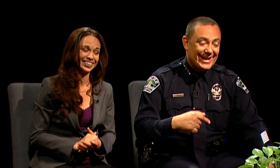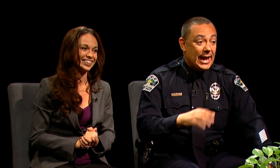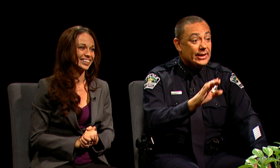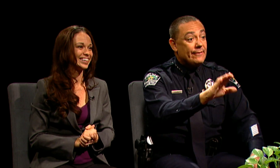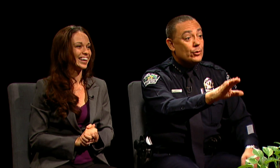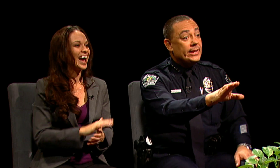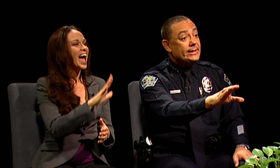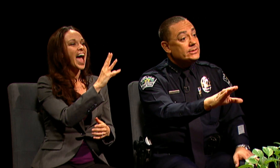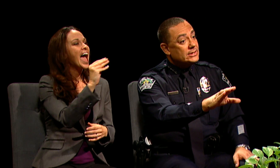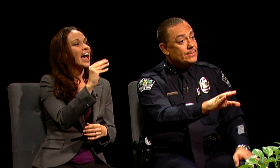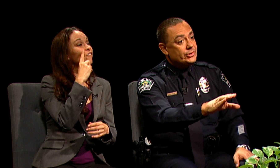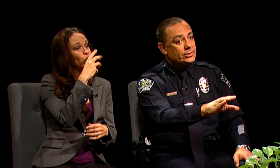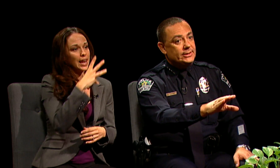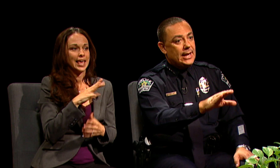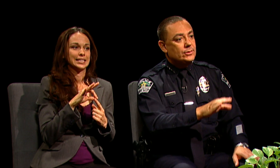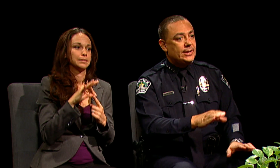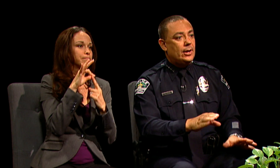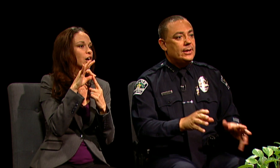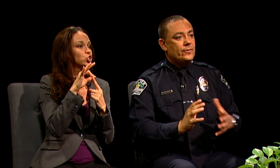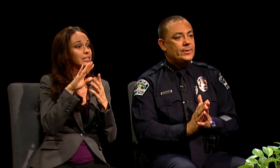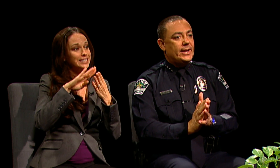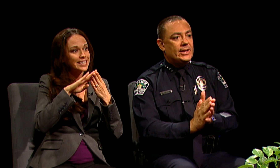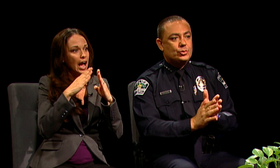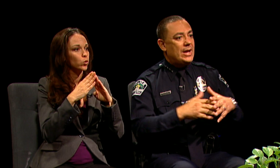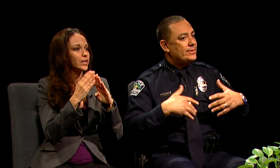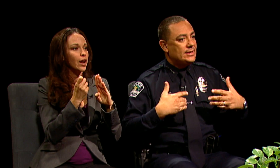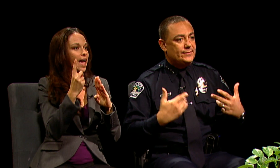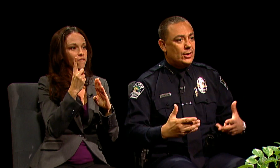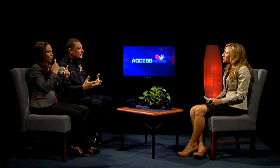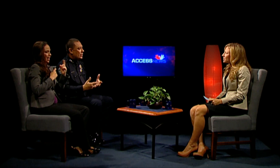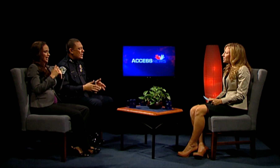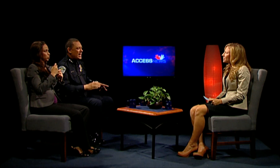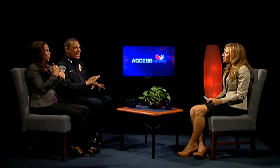AND FOR LADIES, ESPECIALLY DOWNTOWN, EVERYBODY ASKS, DO WE HAVE A SAFE DOWNTOWN?